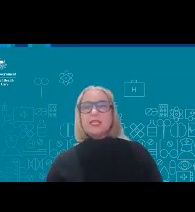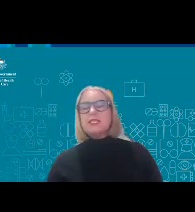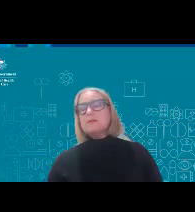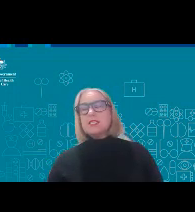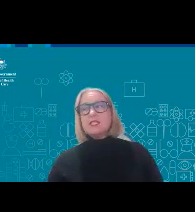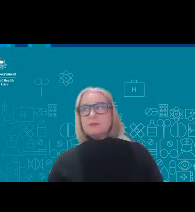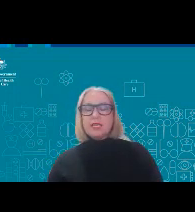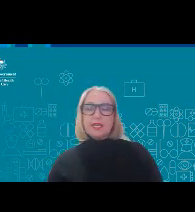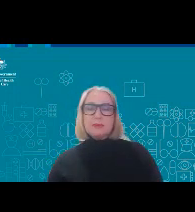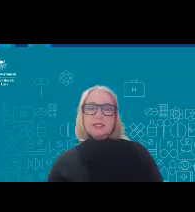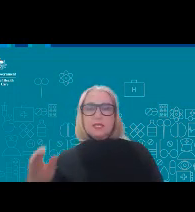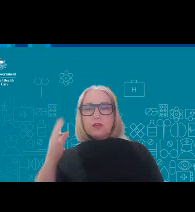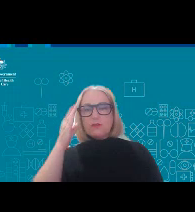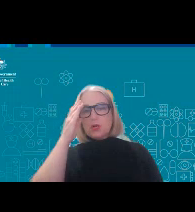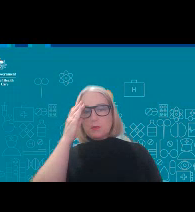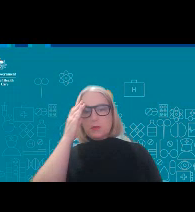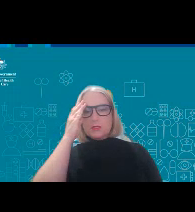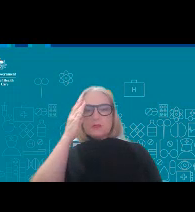the decision making capacity of an older person.